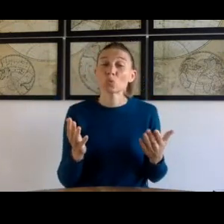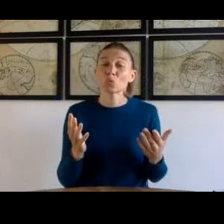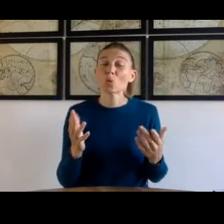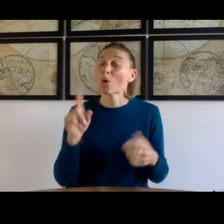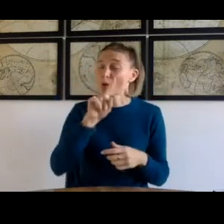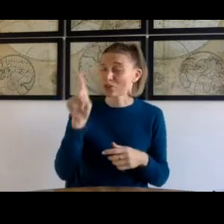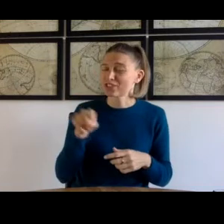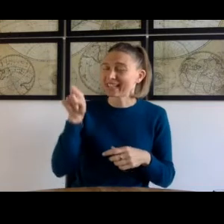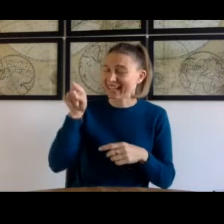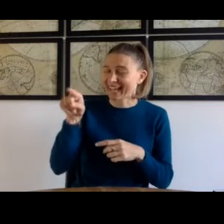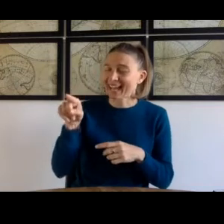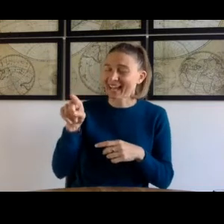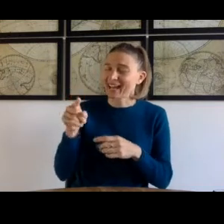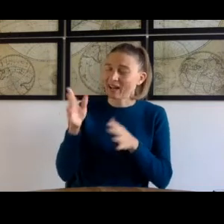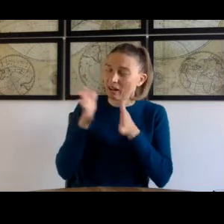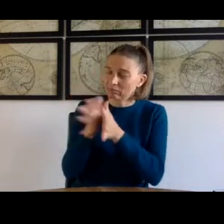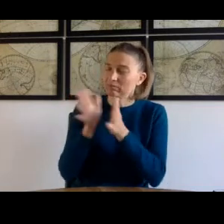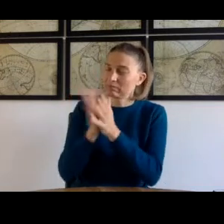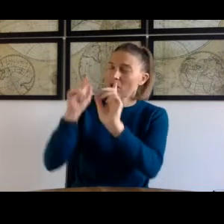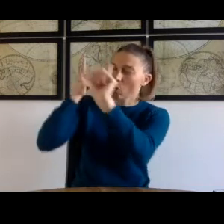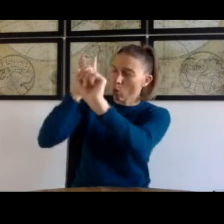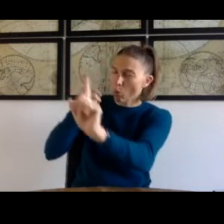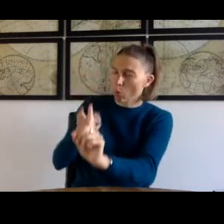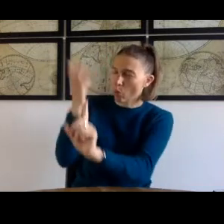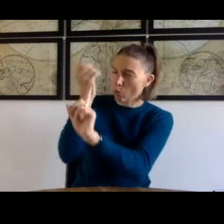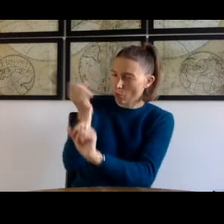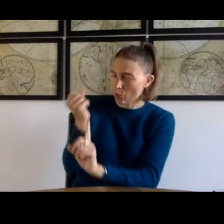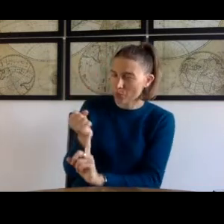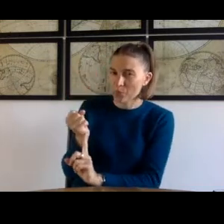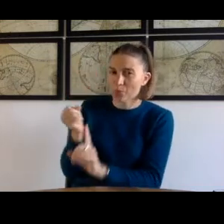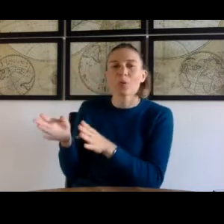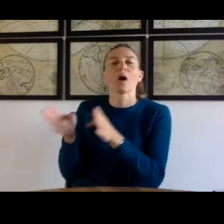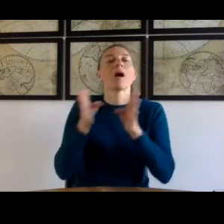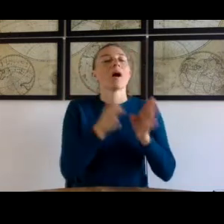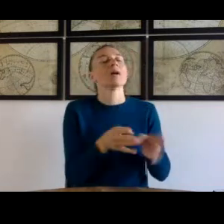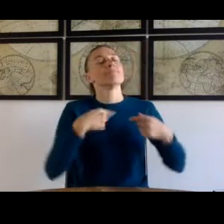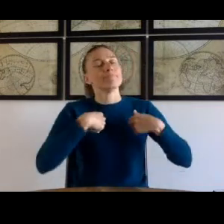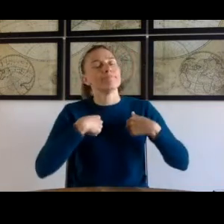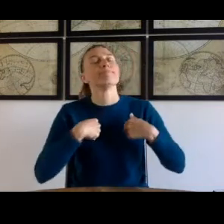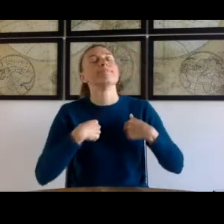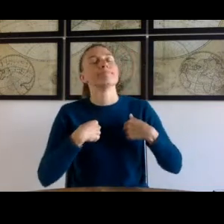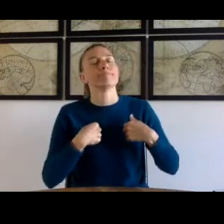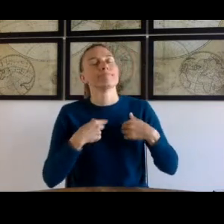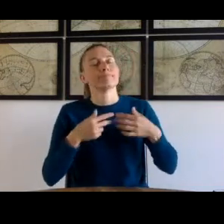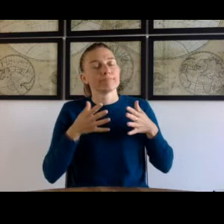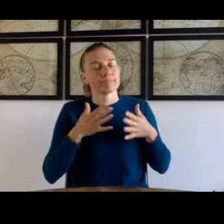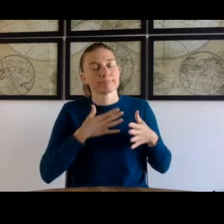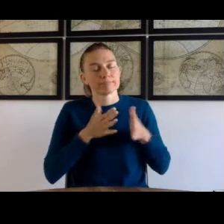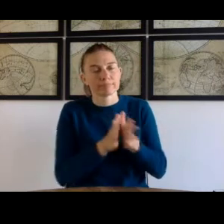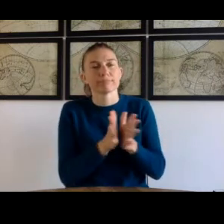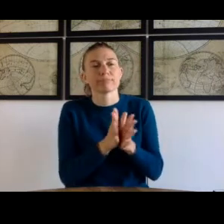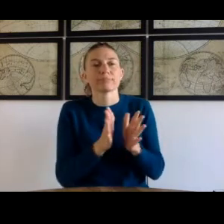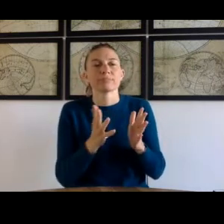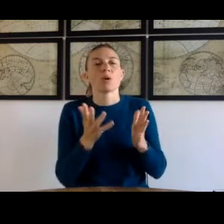I'm going to speak a little bit about what we want to achieve, what's the impact we want to have with this project?